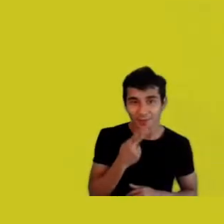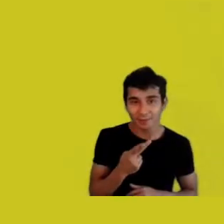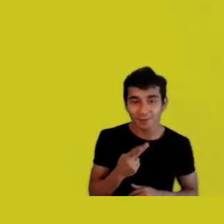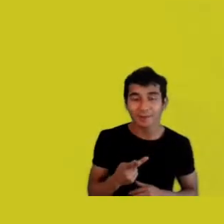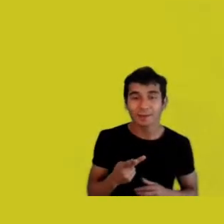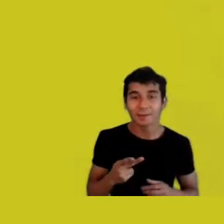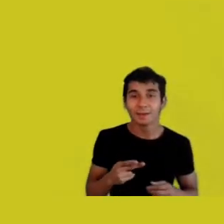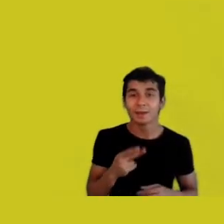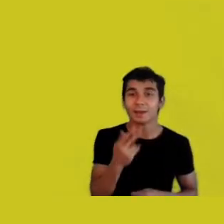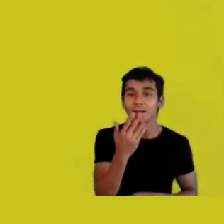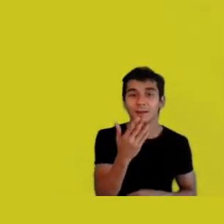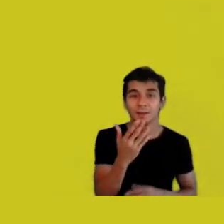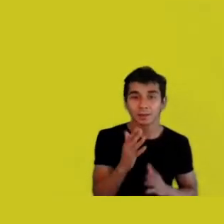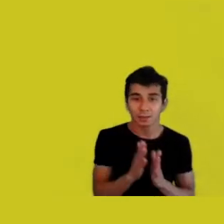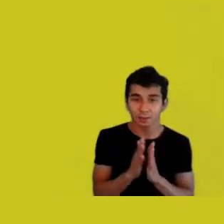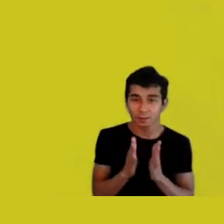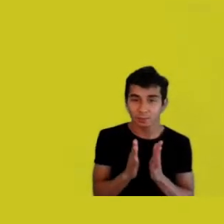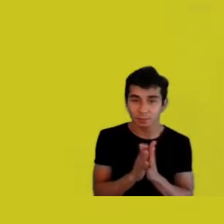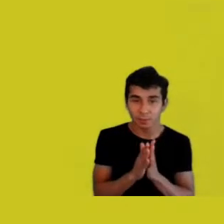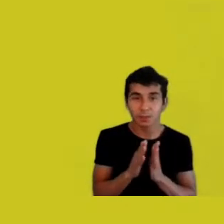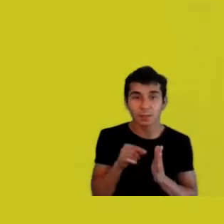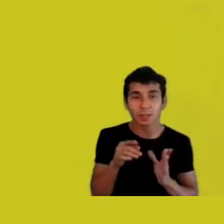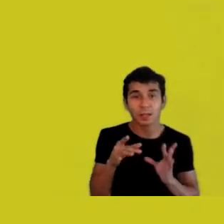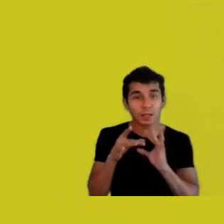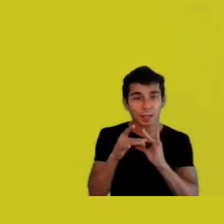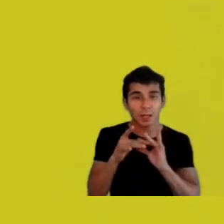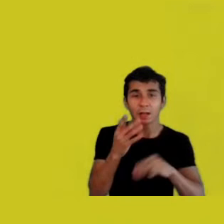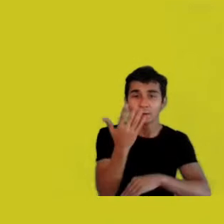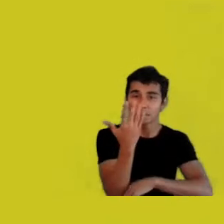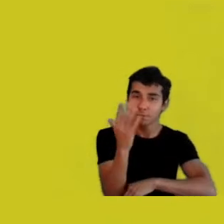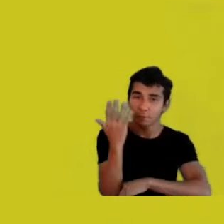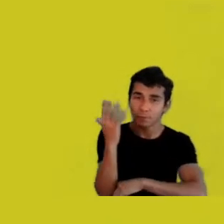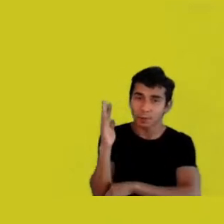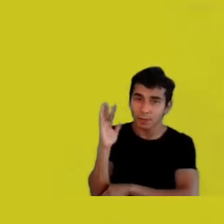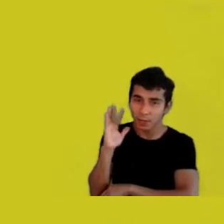with what involves, extrapolates and conditions humans,